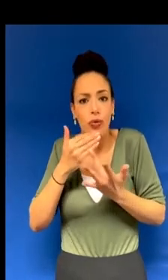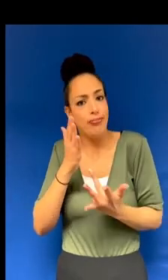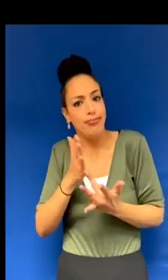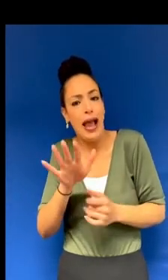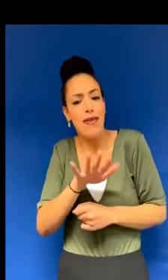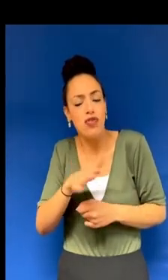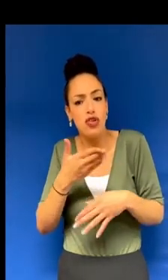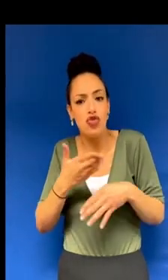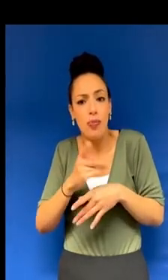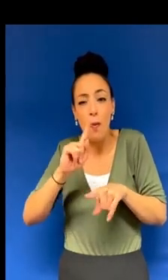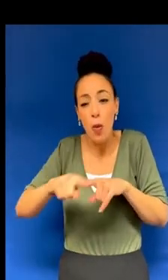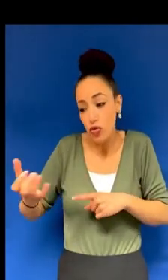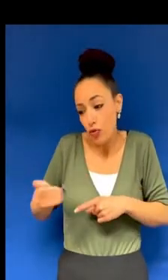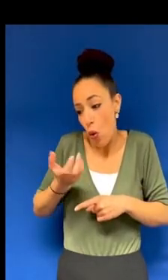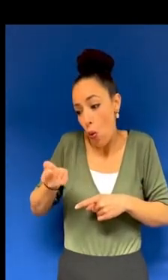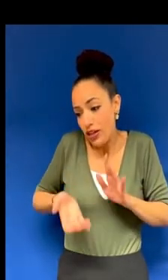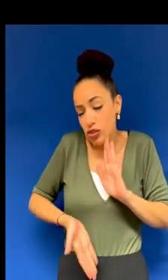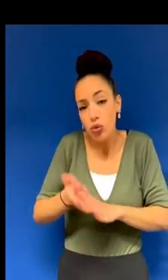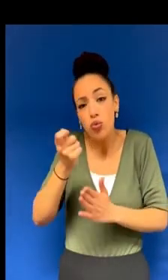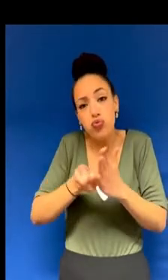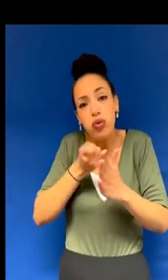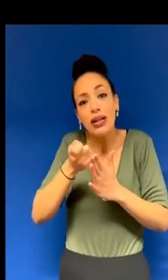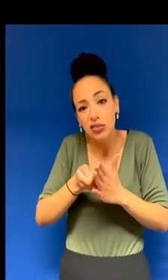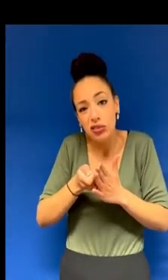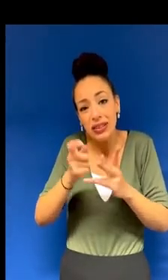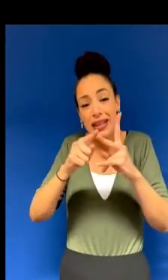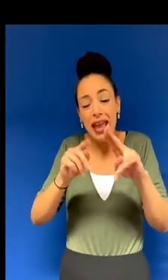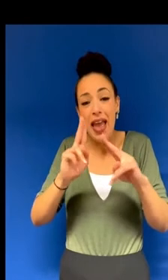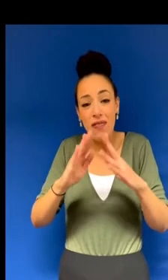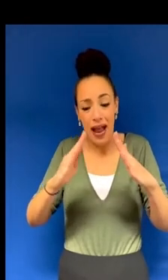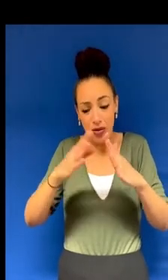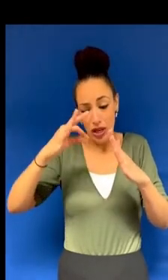the area. Probably can't really afford private rents either. Can just about manage if you have